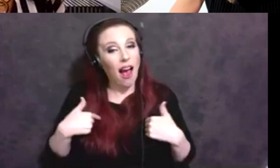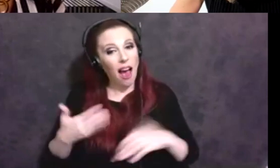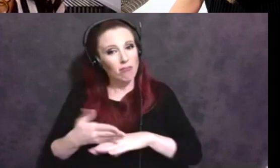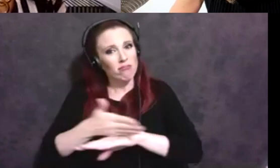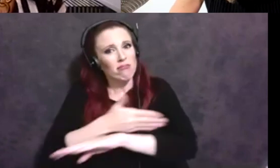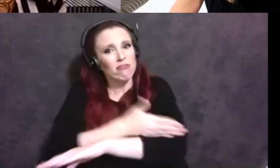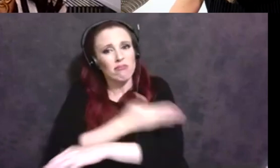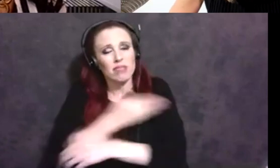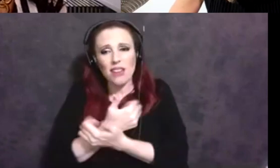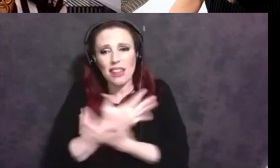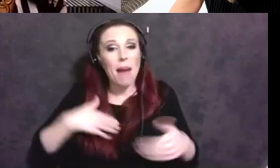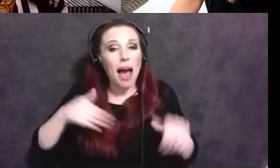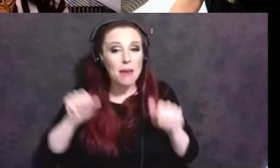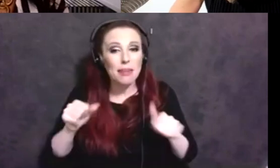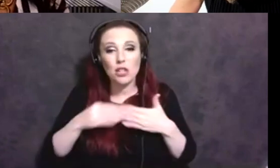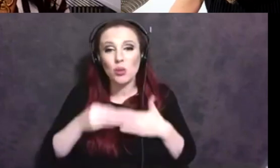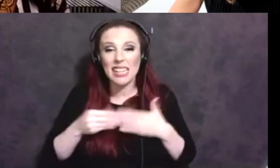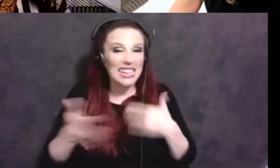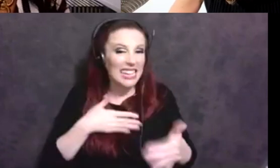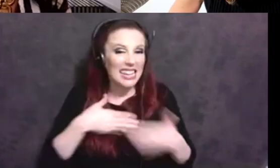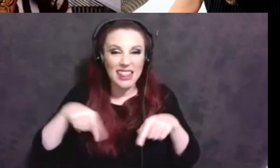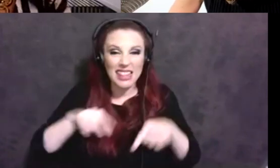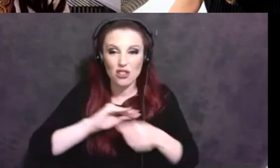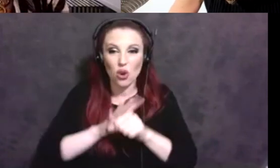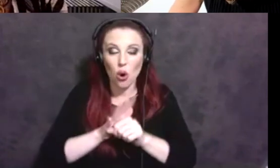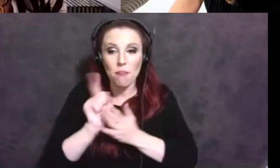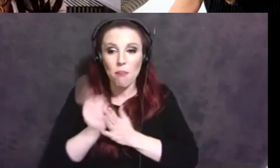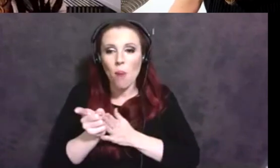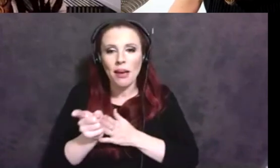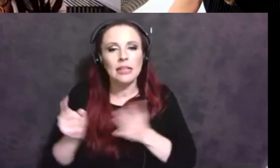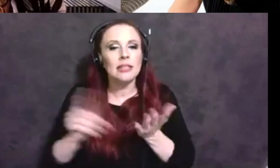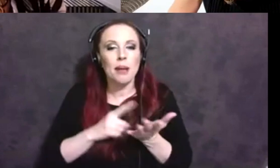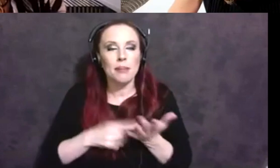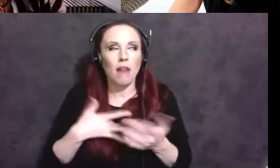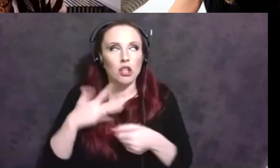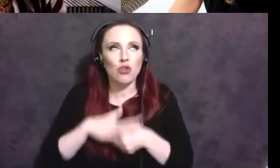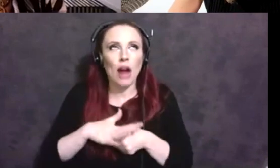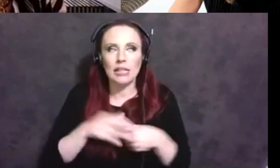better enriching relationships. I am a better partner, lover, daughter, sister, friend,